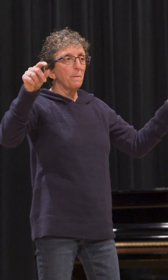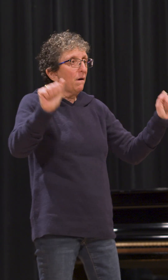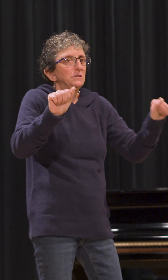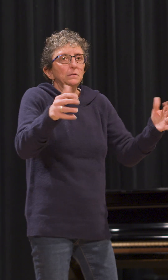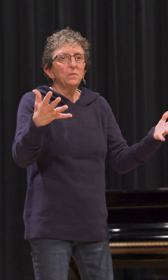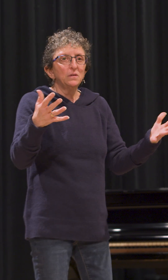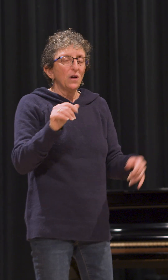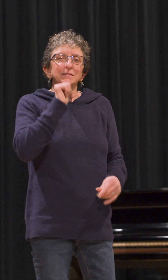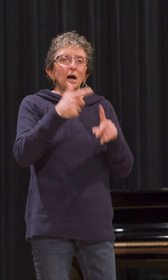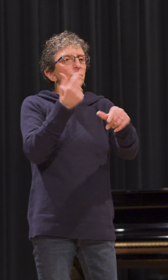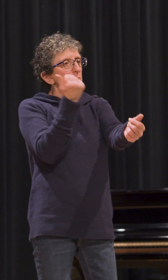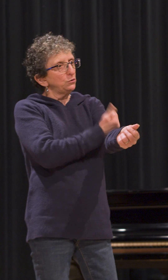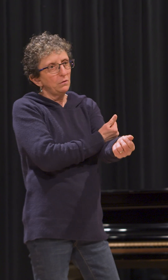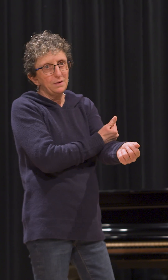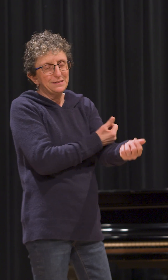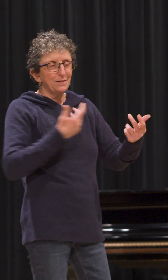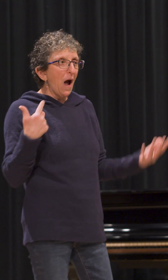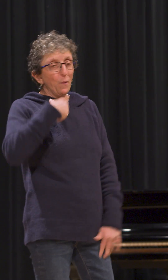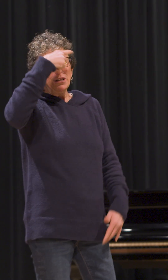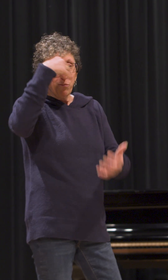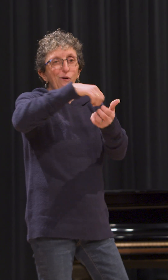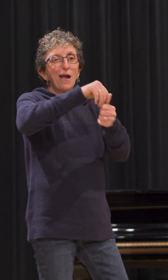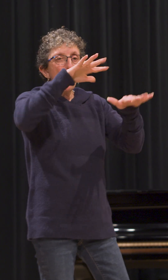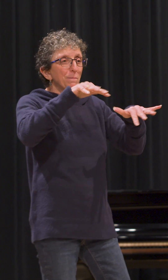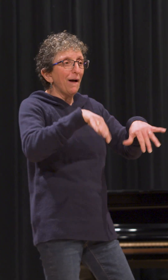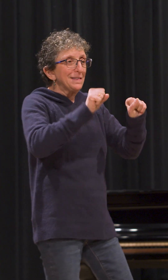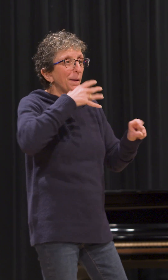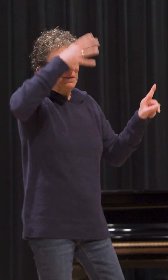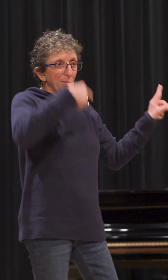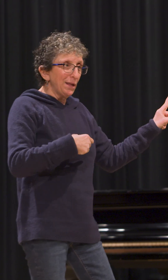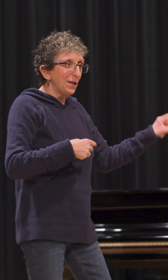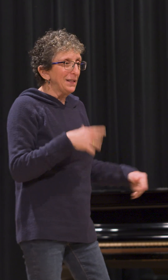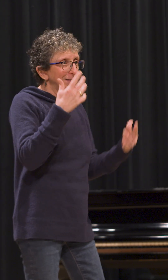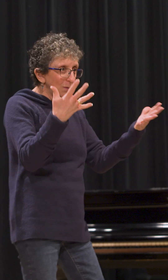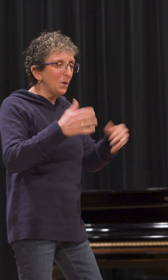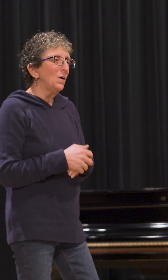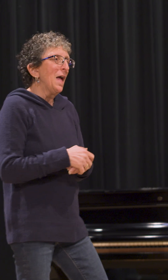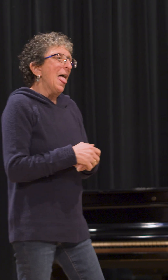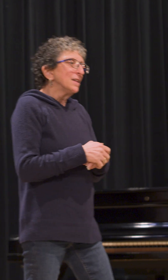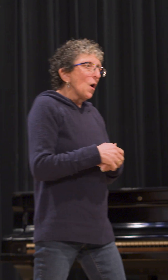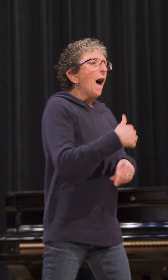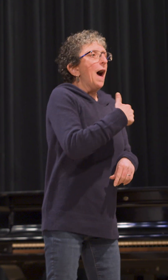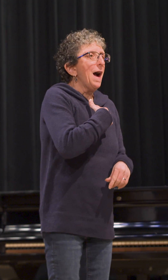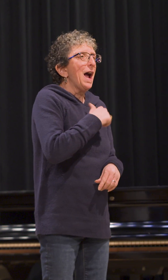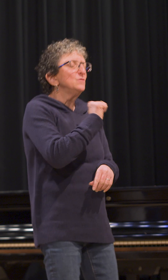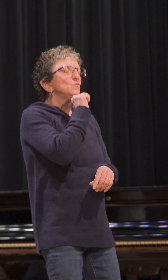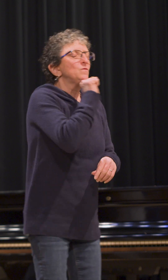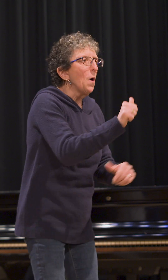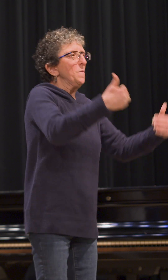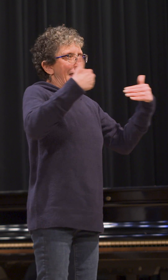it's stemming from World War II. It wasn't drugs. But I was brainwashed by my adoptive parents.